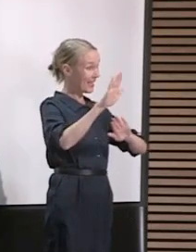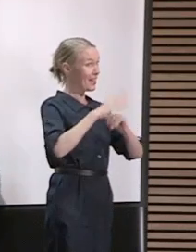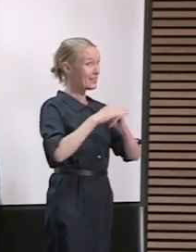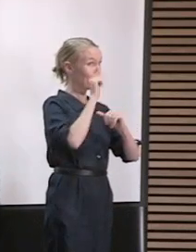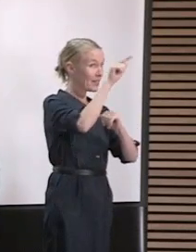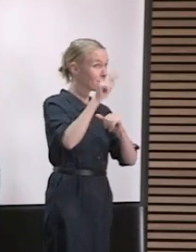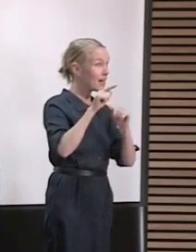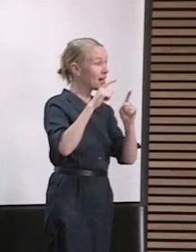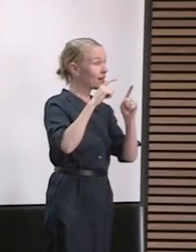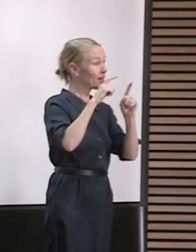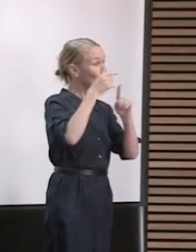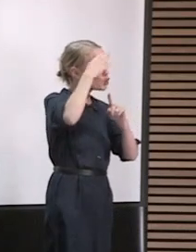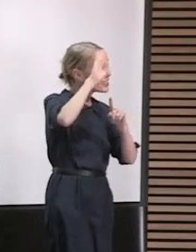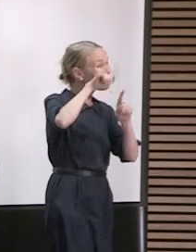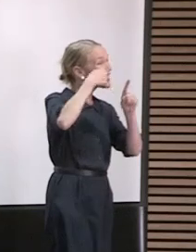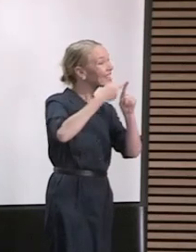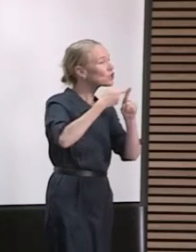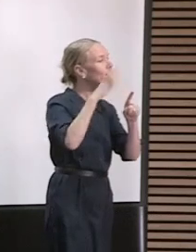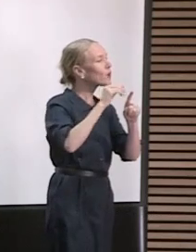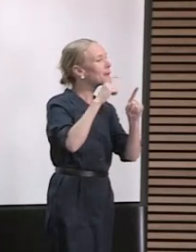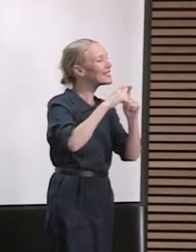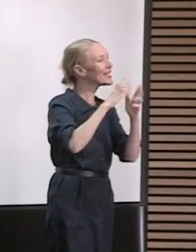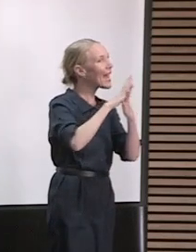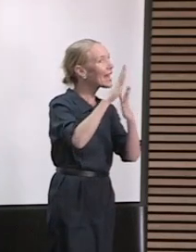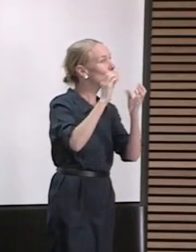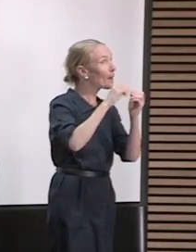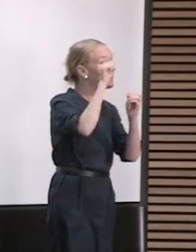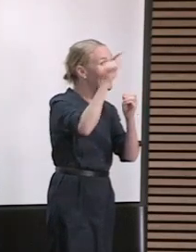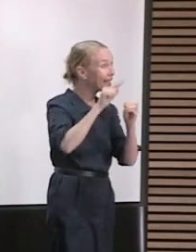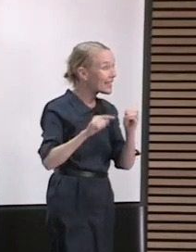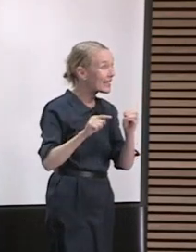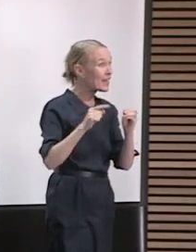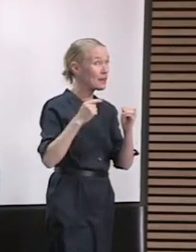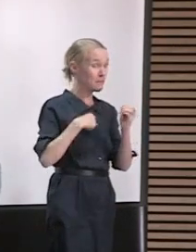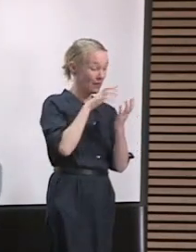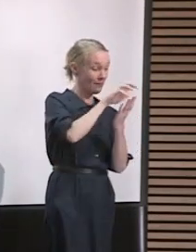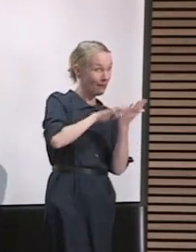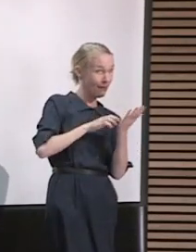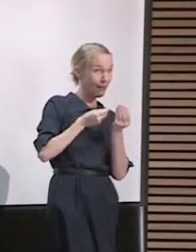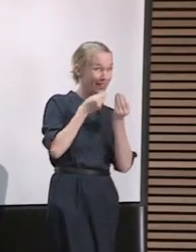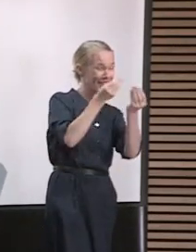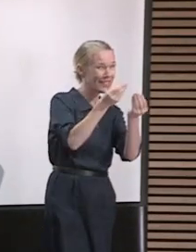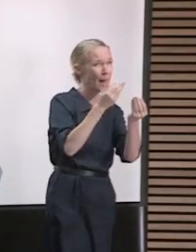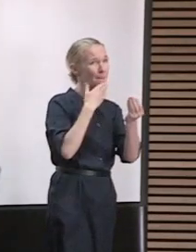all the DHB chief executives to give a really clear expectation around how they